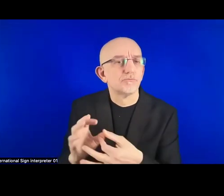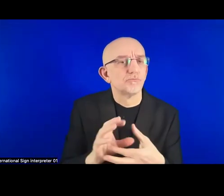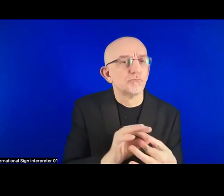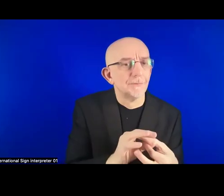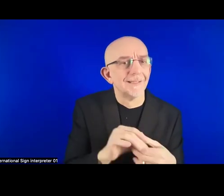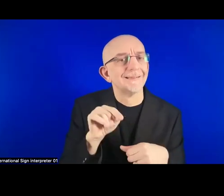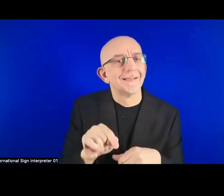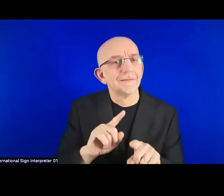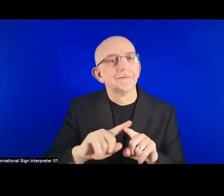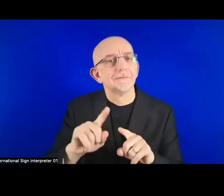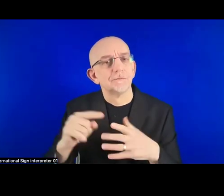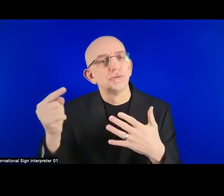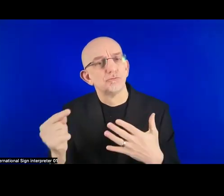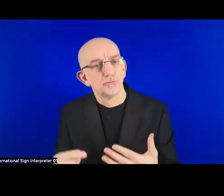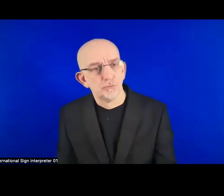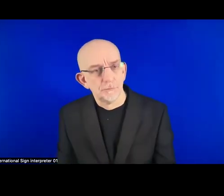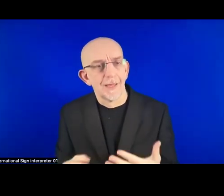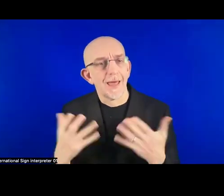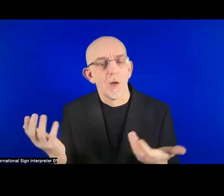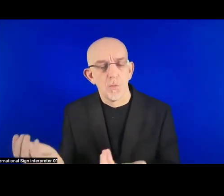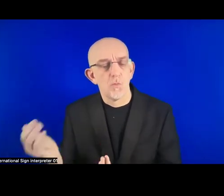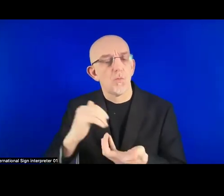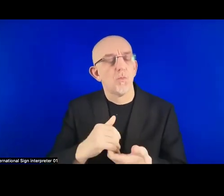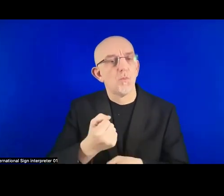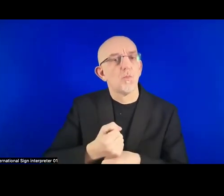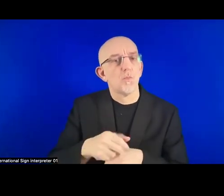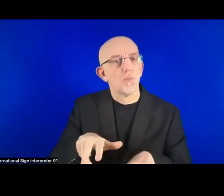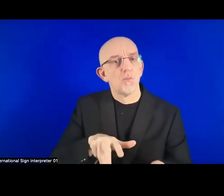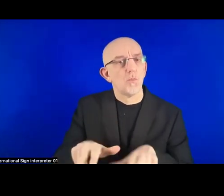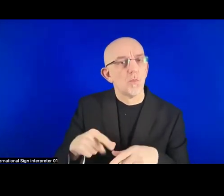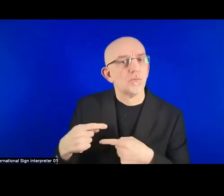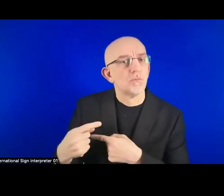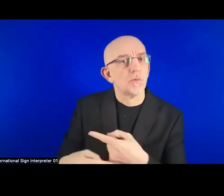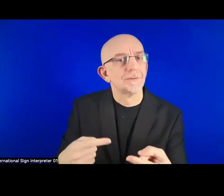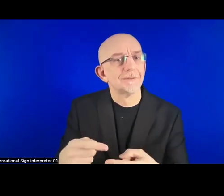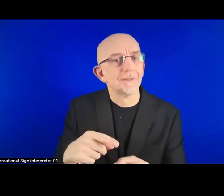realities, the needs and the preferences of persons with disabilities and all the